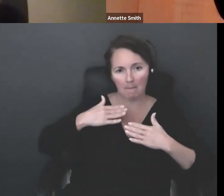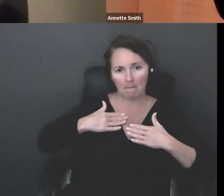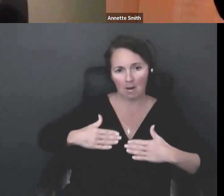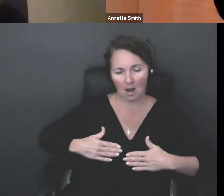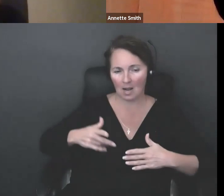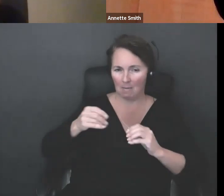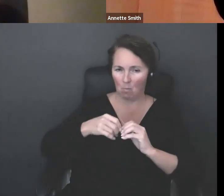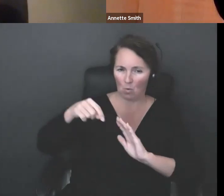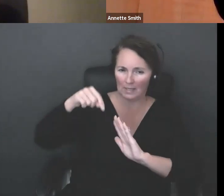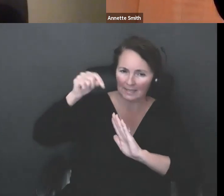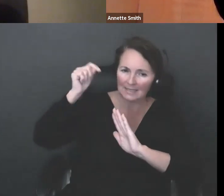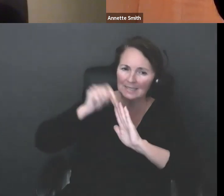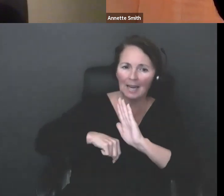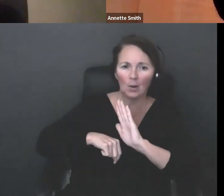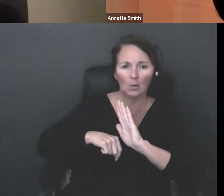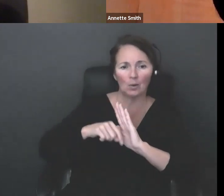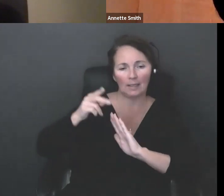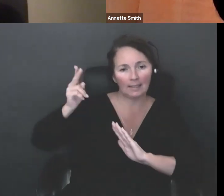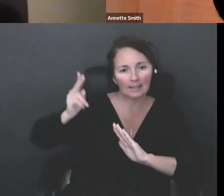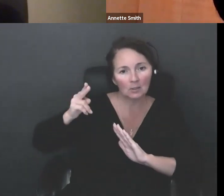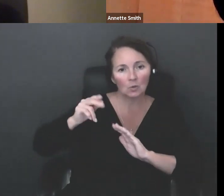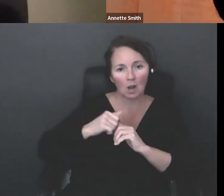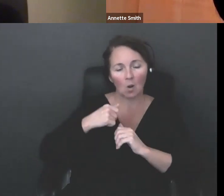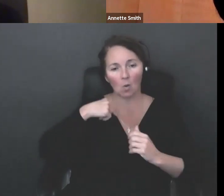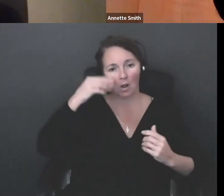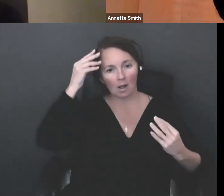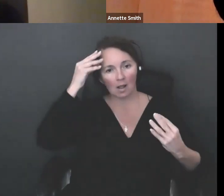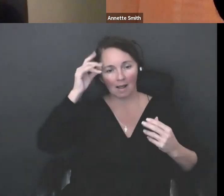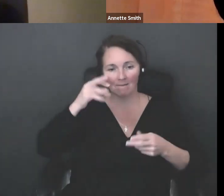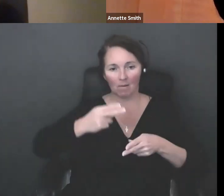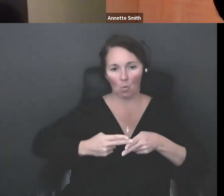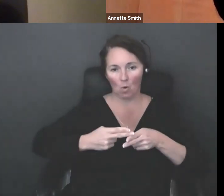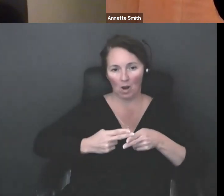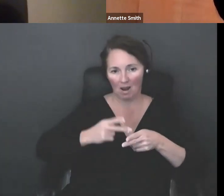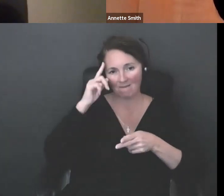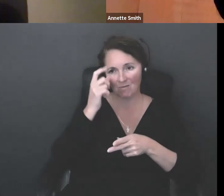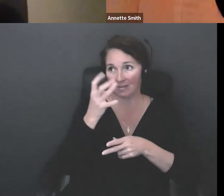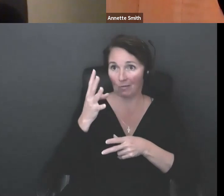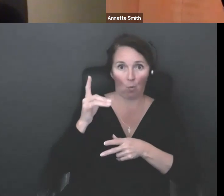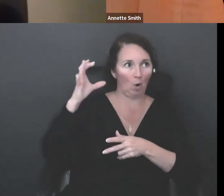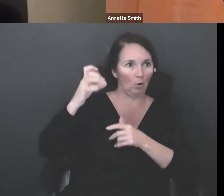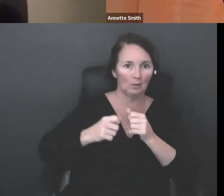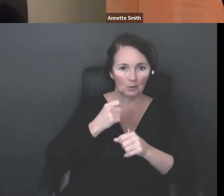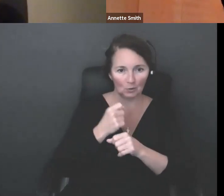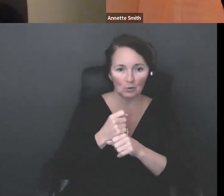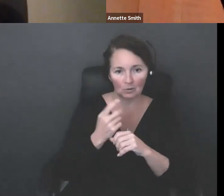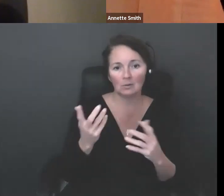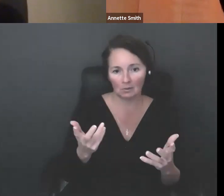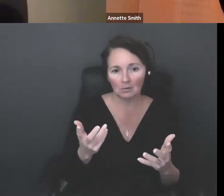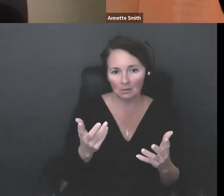want to recommend fearing the black body, which kind of details how the history of how we have thought about